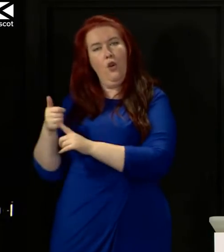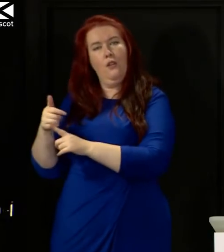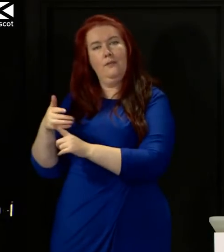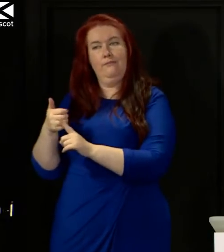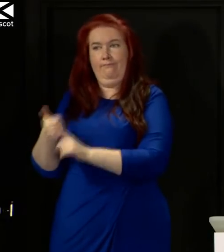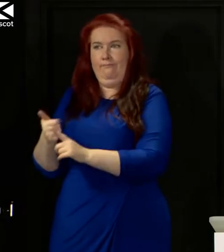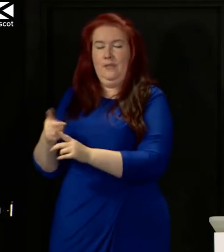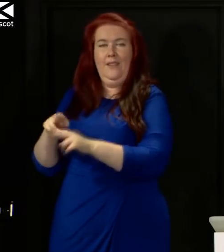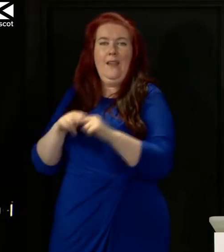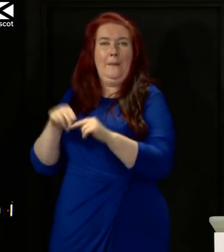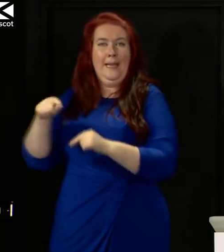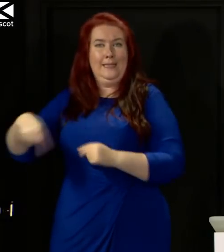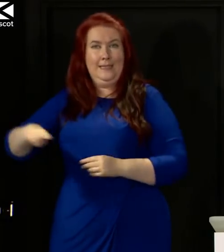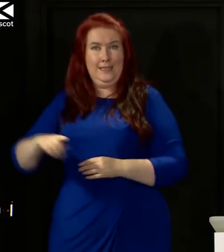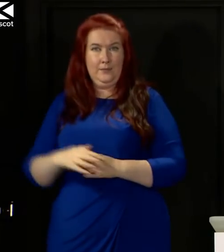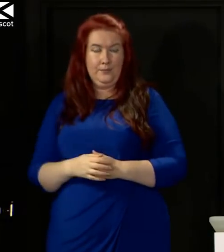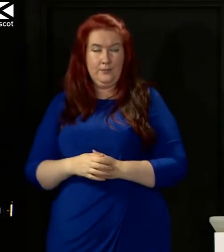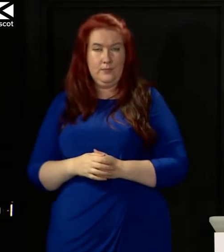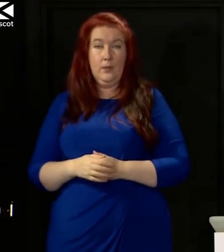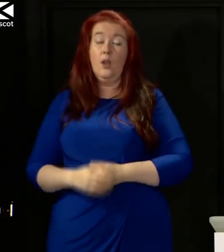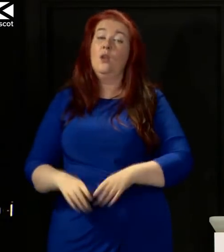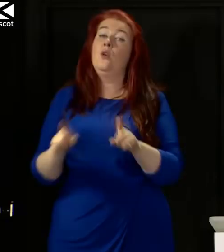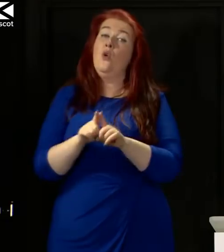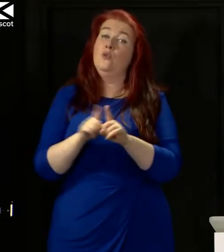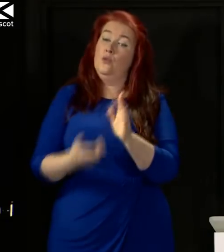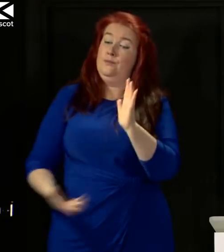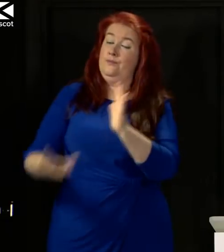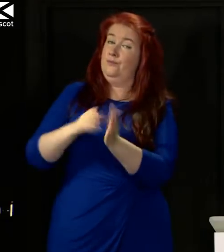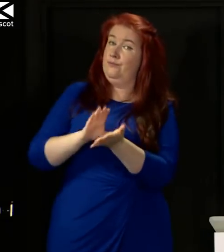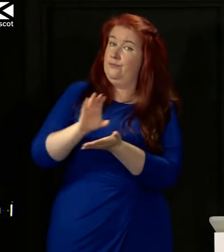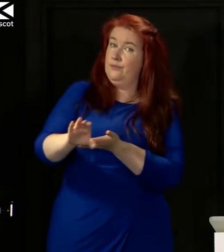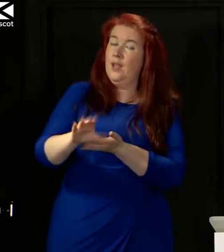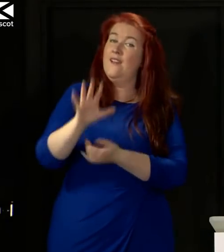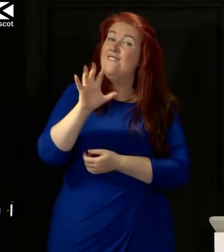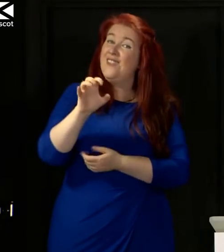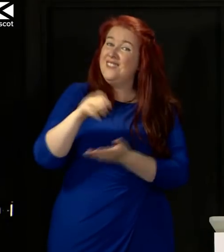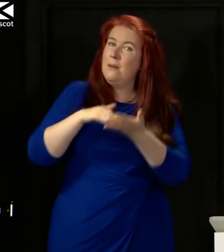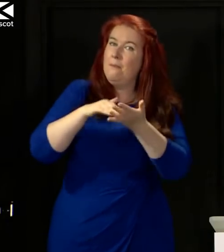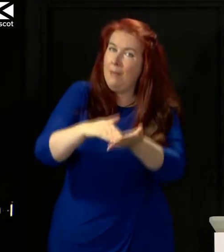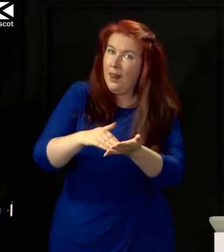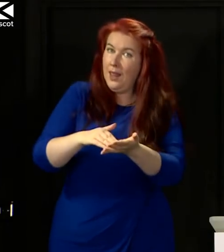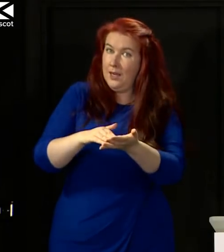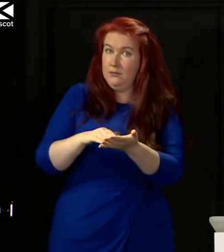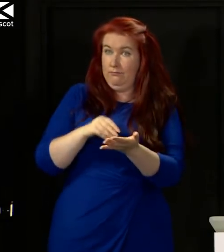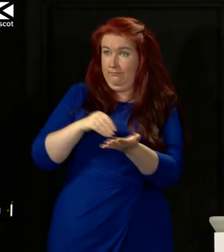In addition, we are making £15 million available to councils, to maintain some of that wider